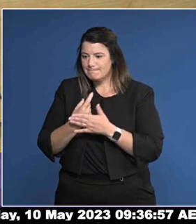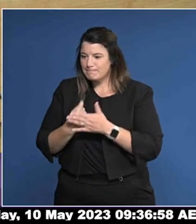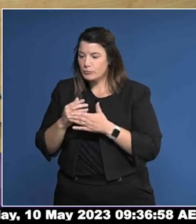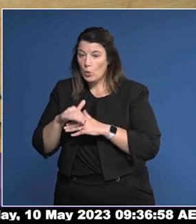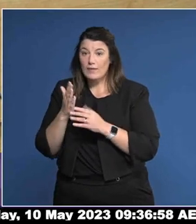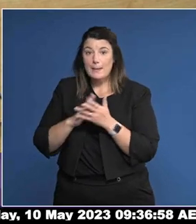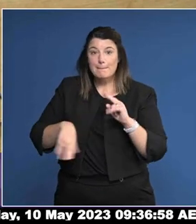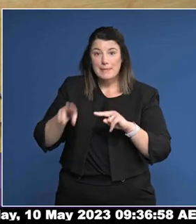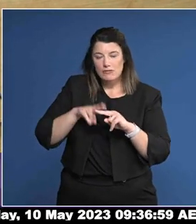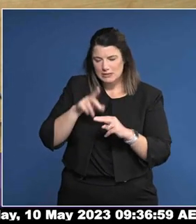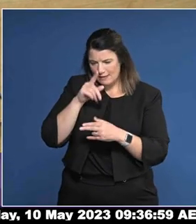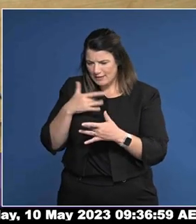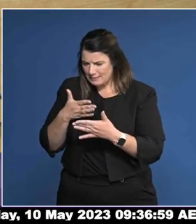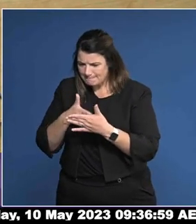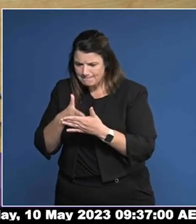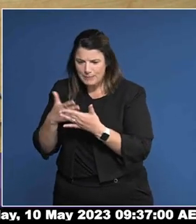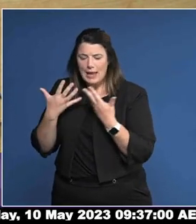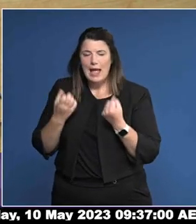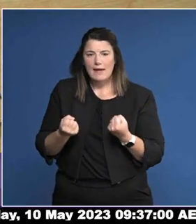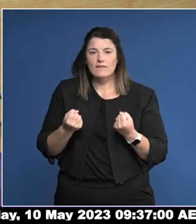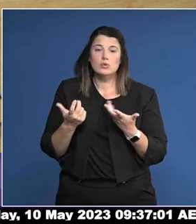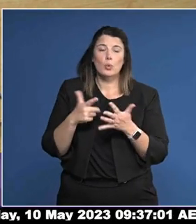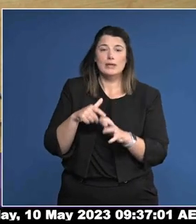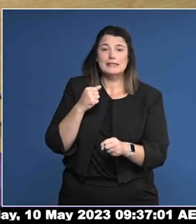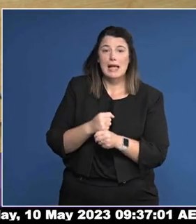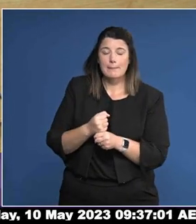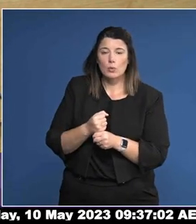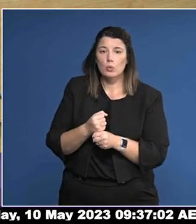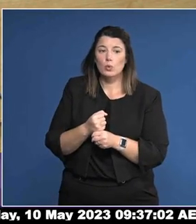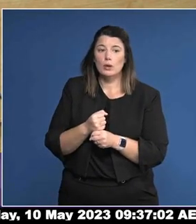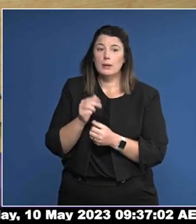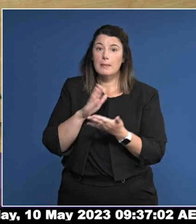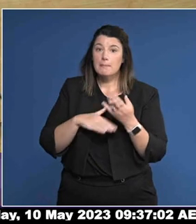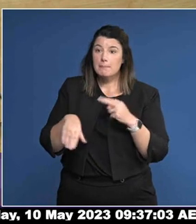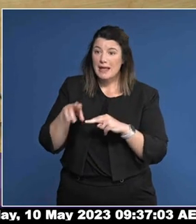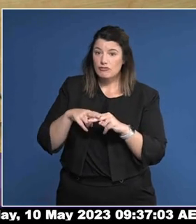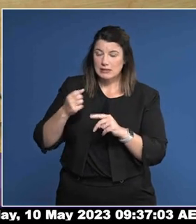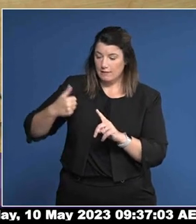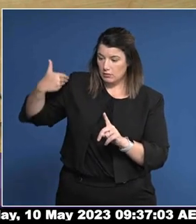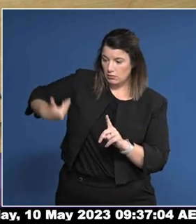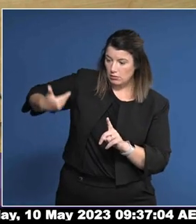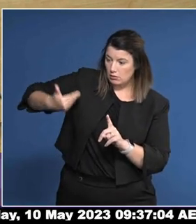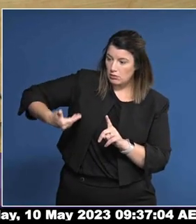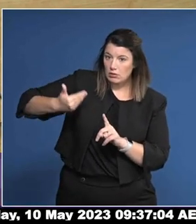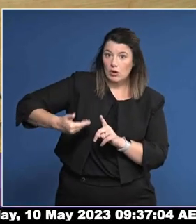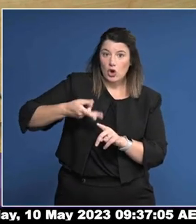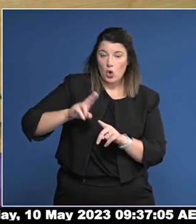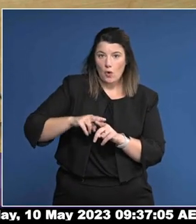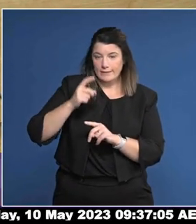may struggle. For example, if parents have intergenerational experience of trauma, if